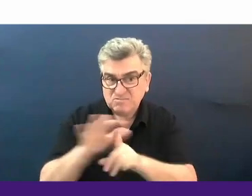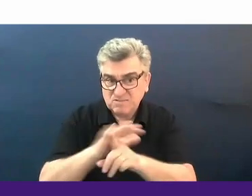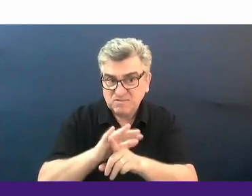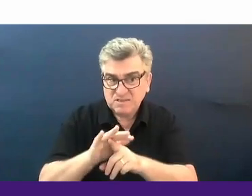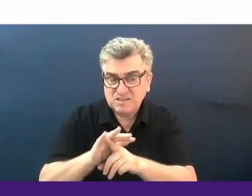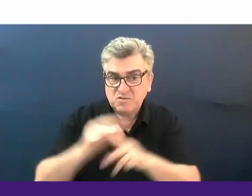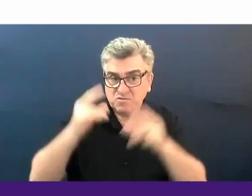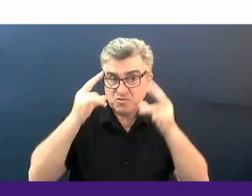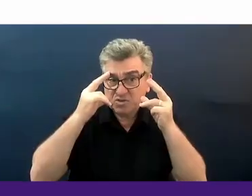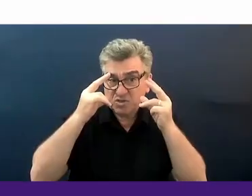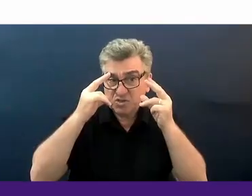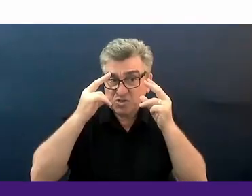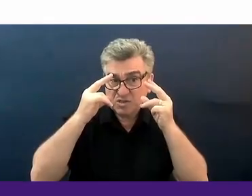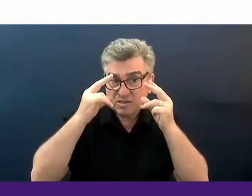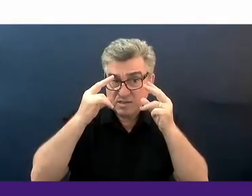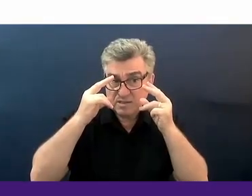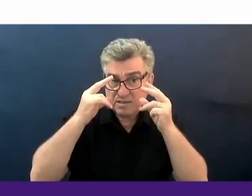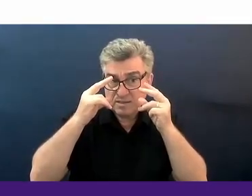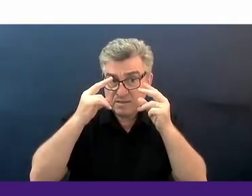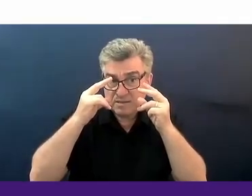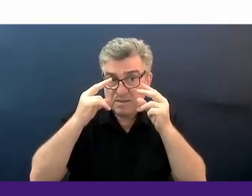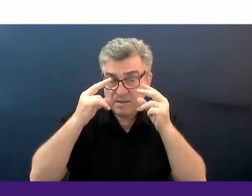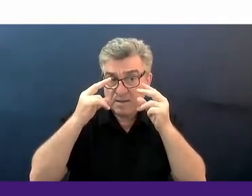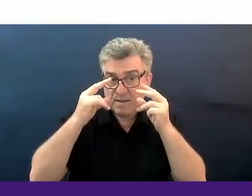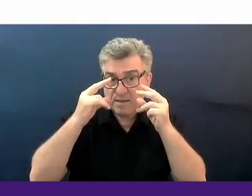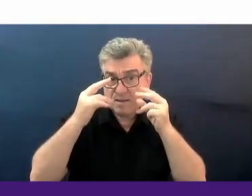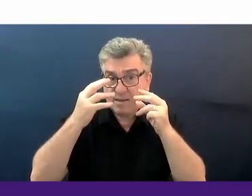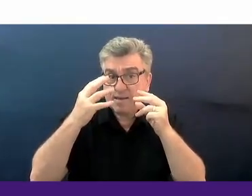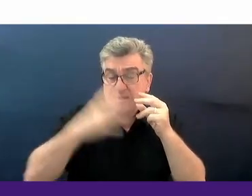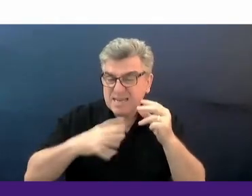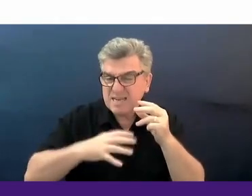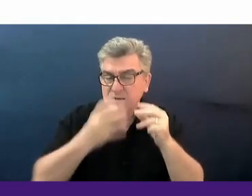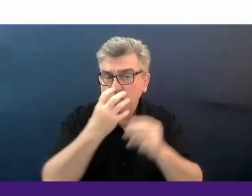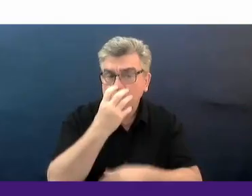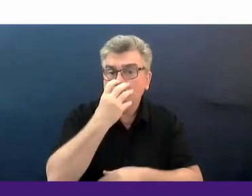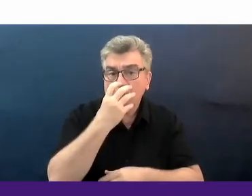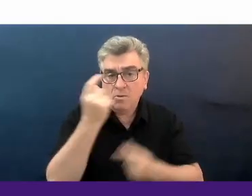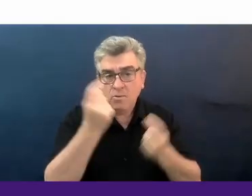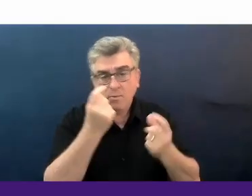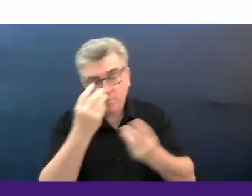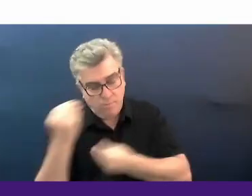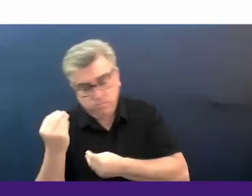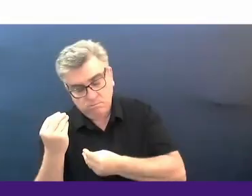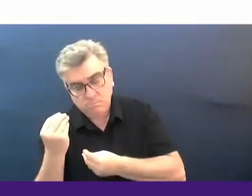The last group, just over 38% did require the anaesthetist for safety in terms of their sedation